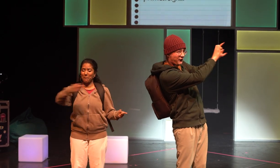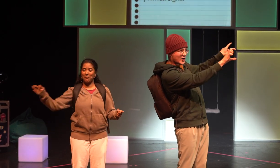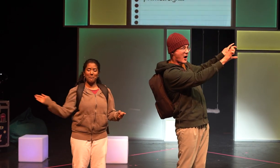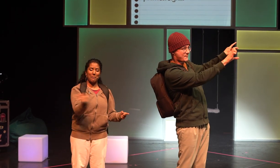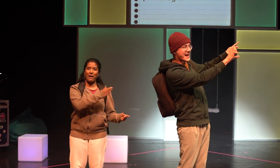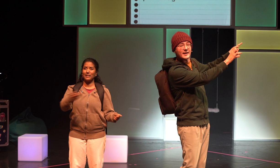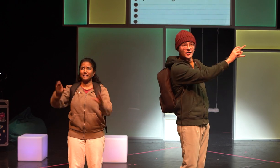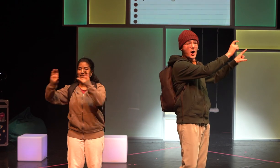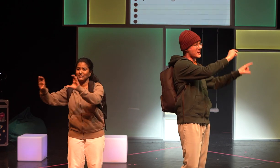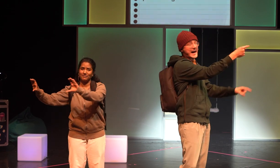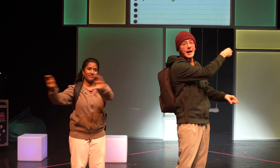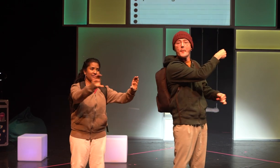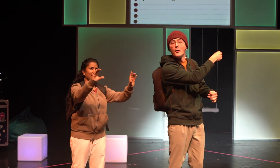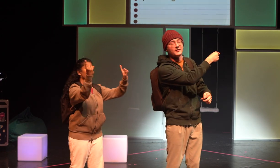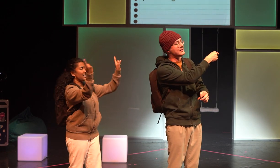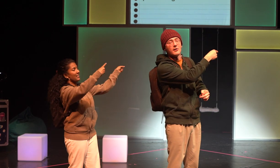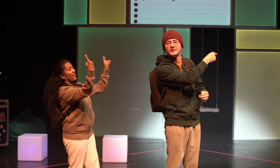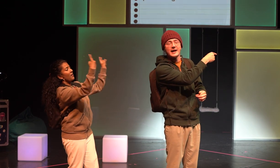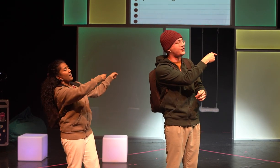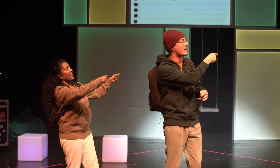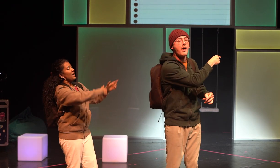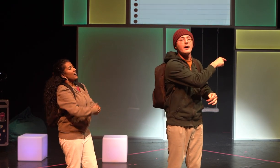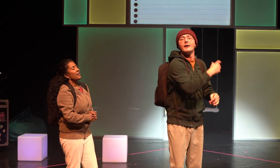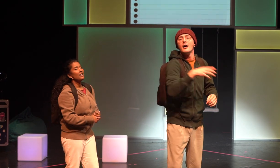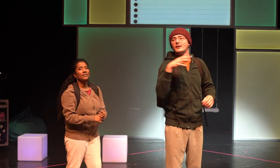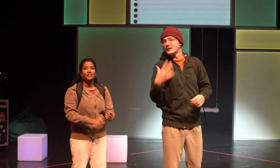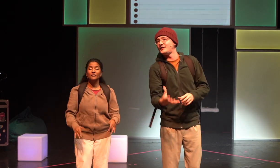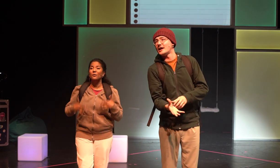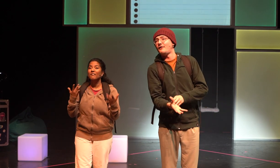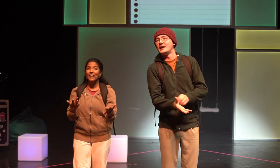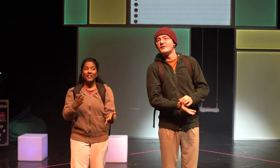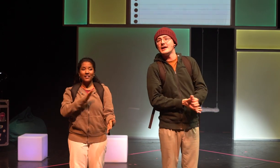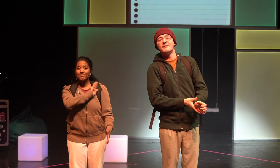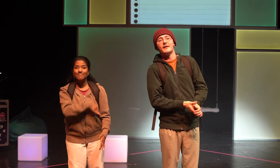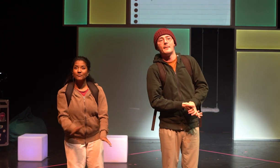fuck off painted sign with a big arrow pointin' us in the right direction and, instead of feeling relief,